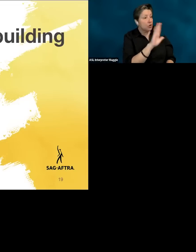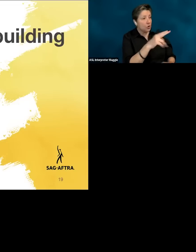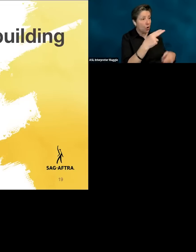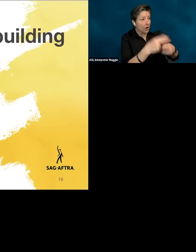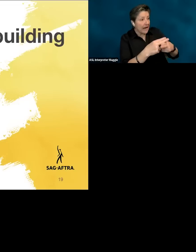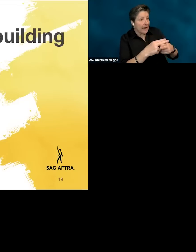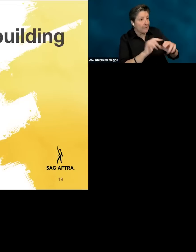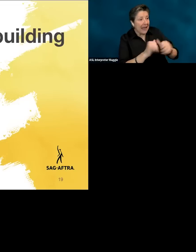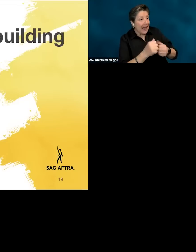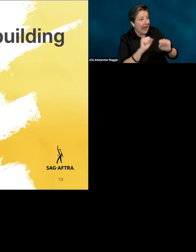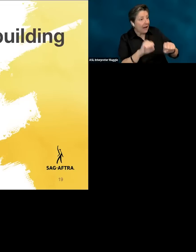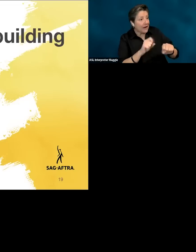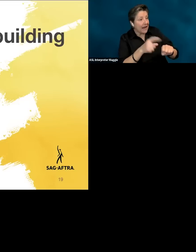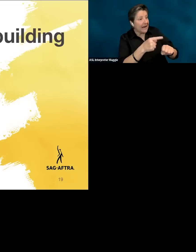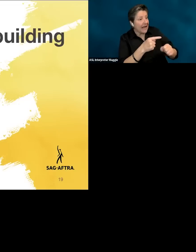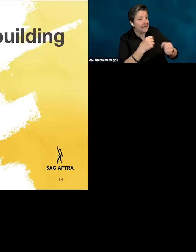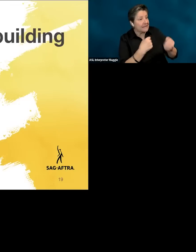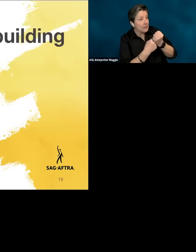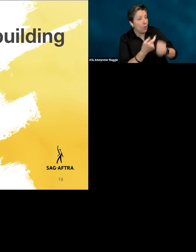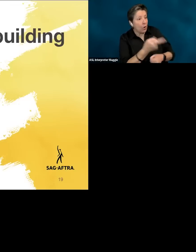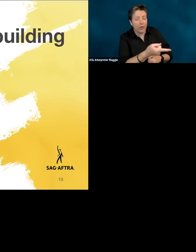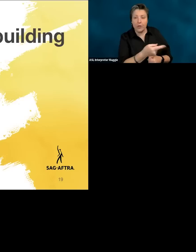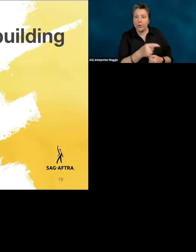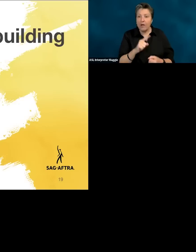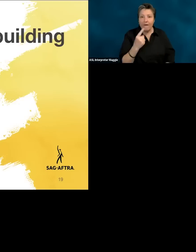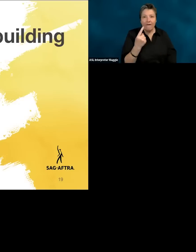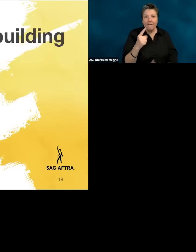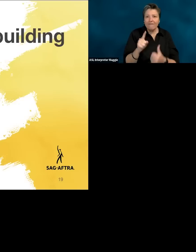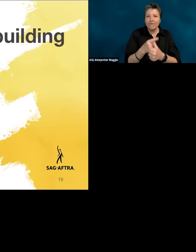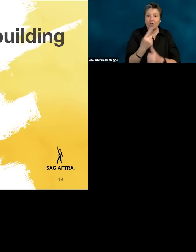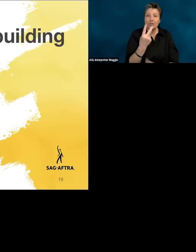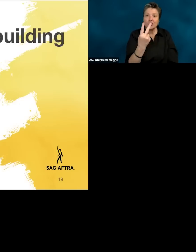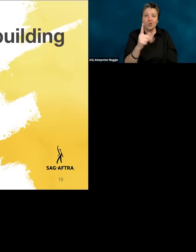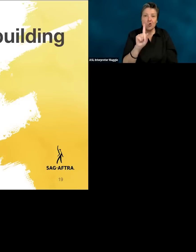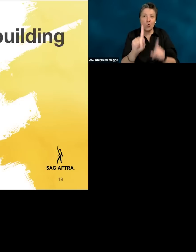The first two things out of his mouth. So no wonder he's as successful as he is today